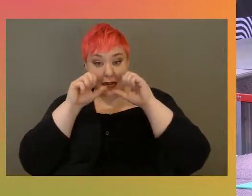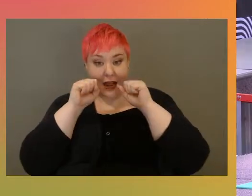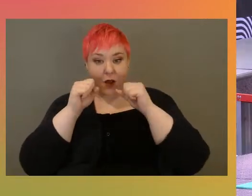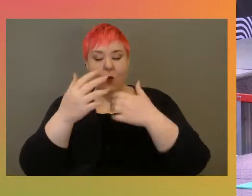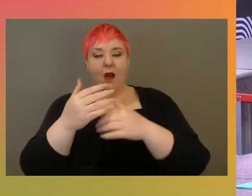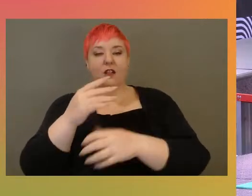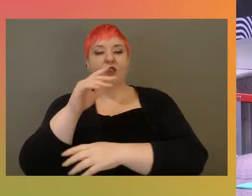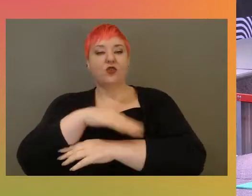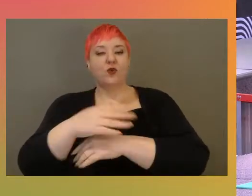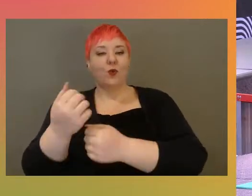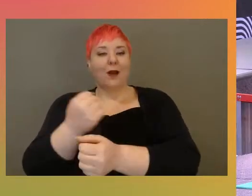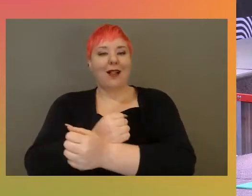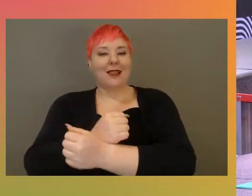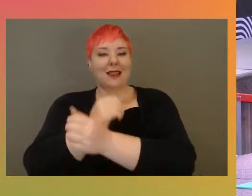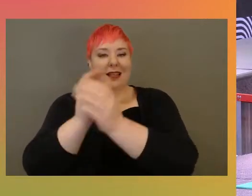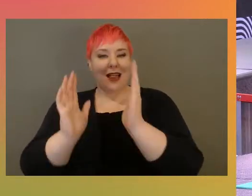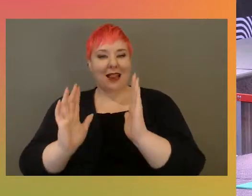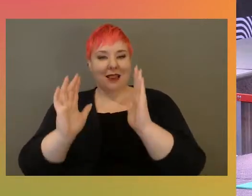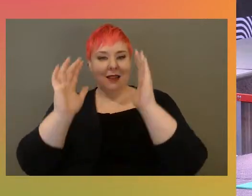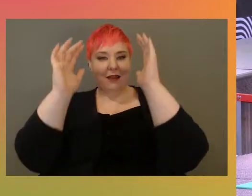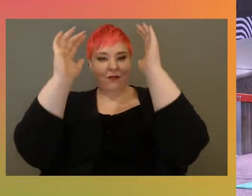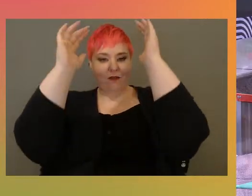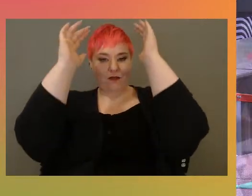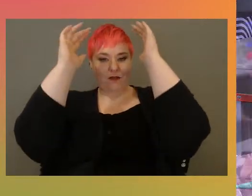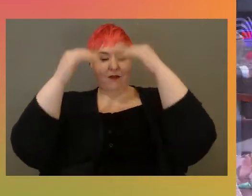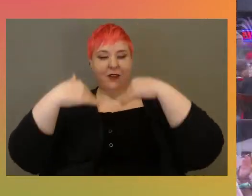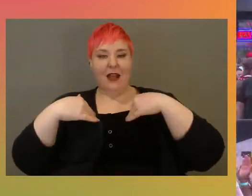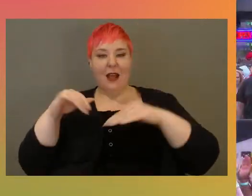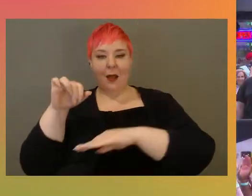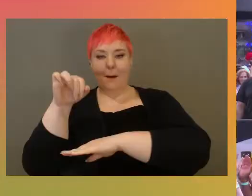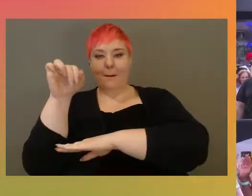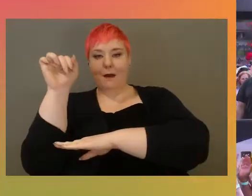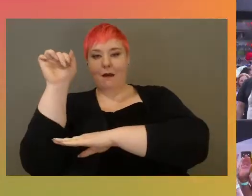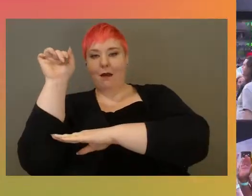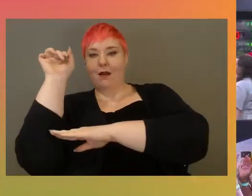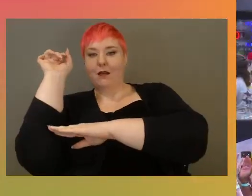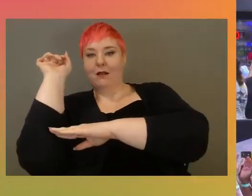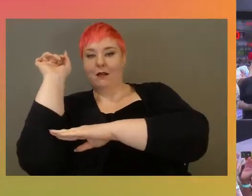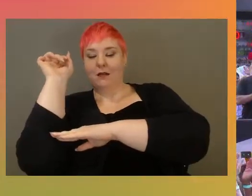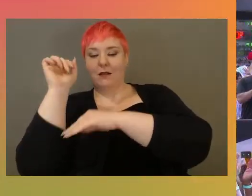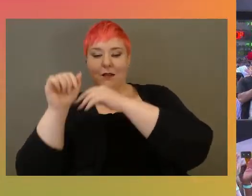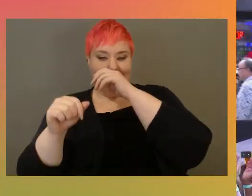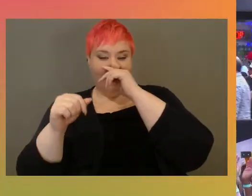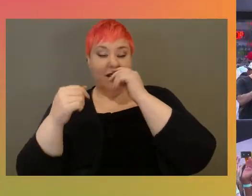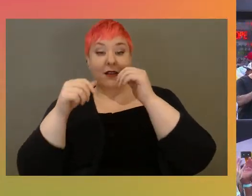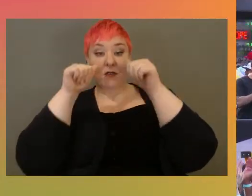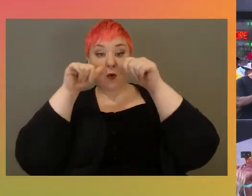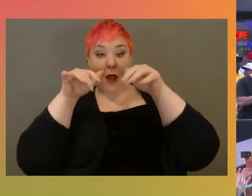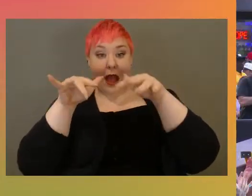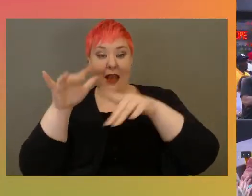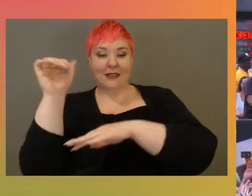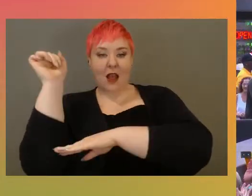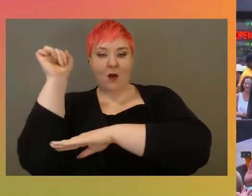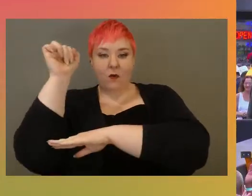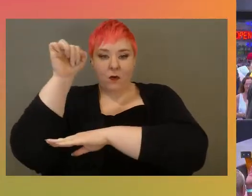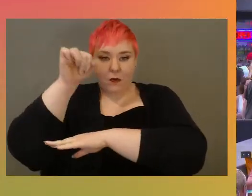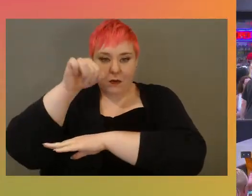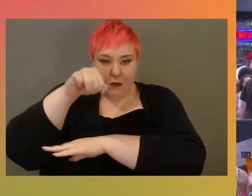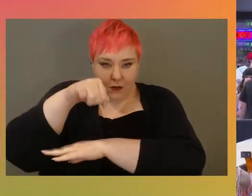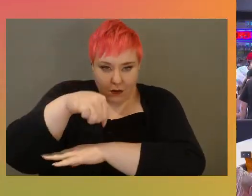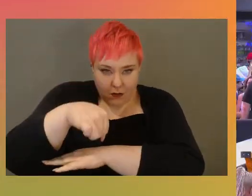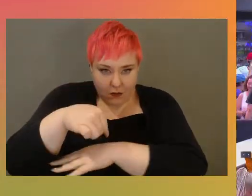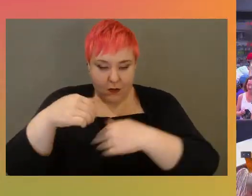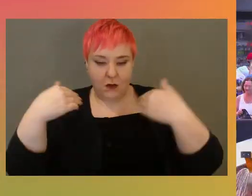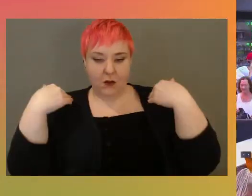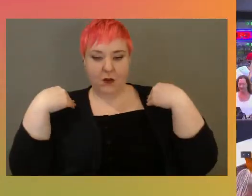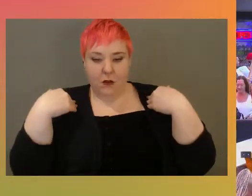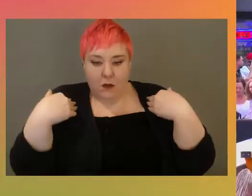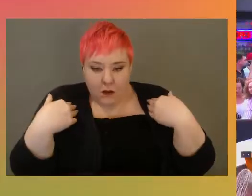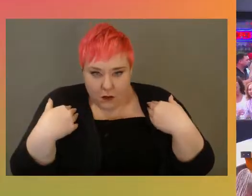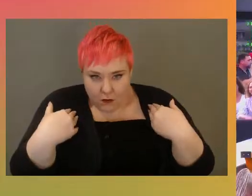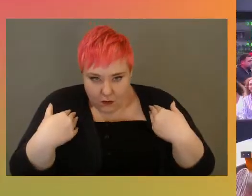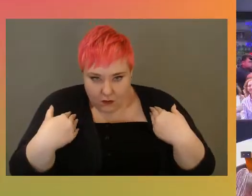WHEN YOU INHALE, LIFT YOUR ARMS,